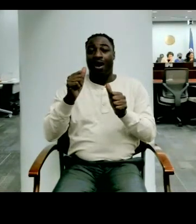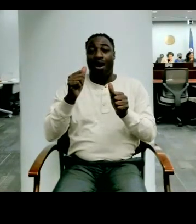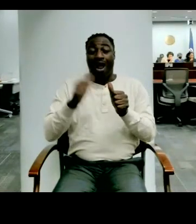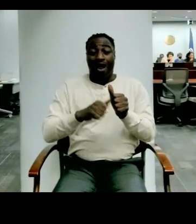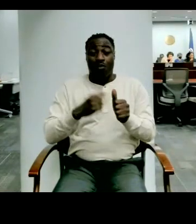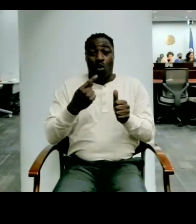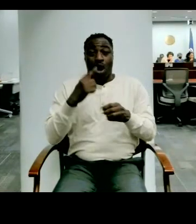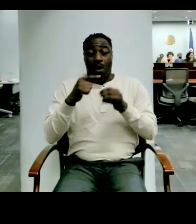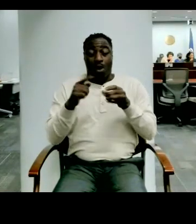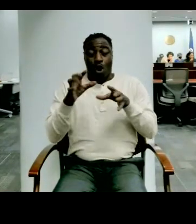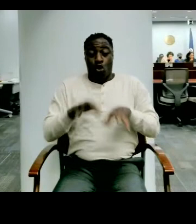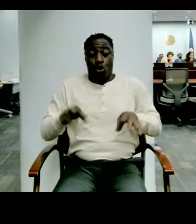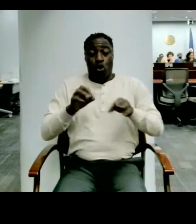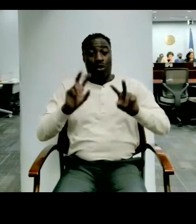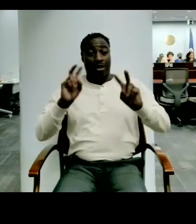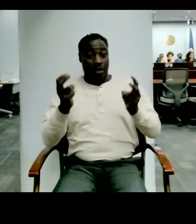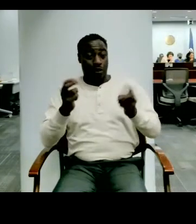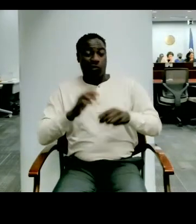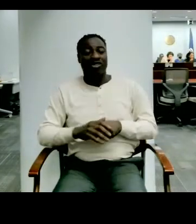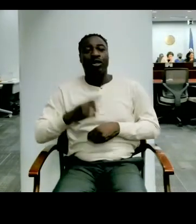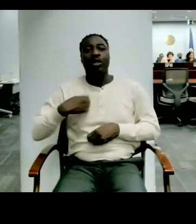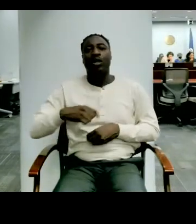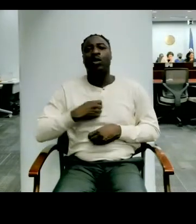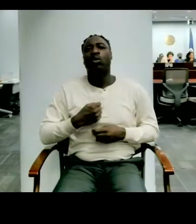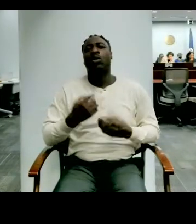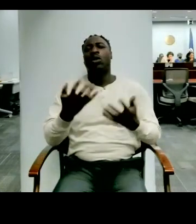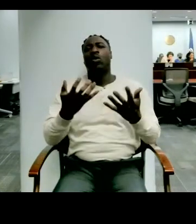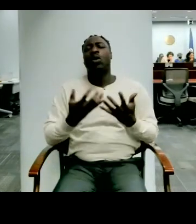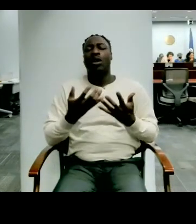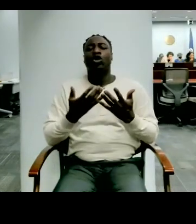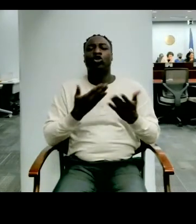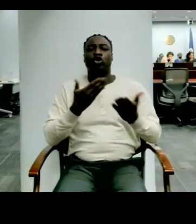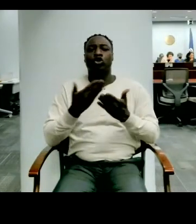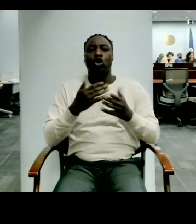We look forward to everybody as a conduit between HR professionals and